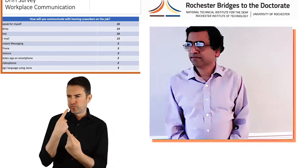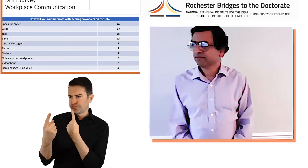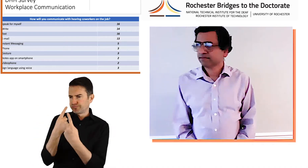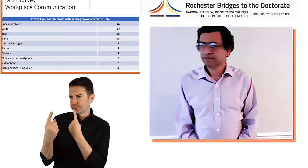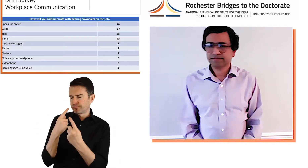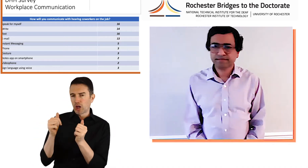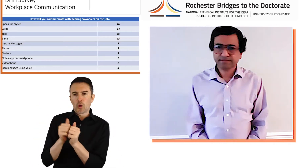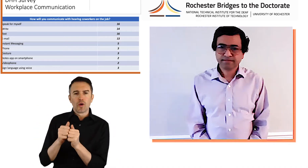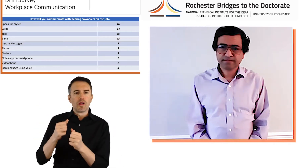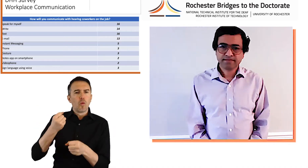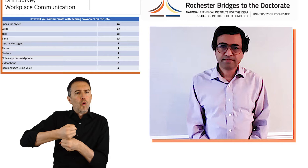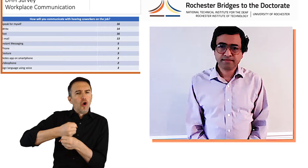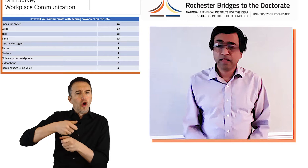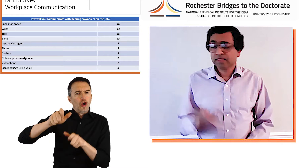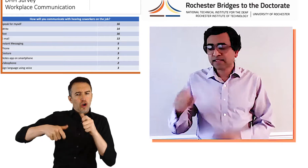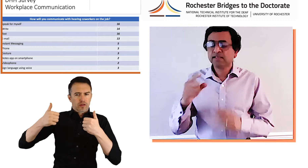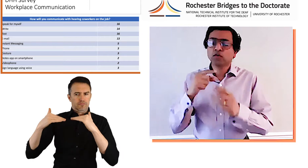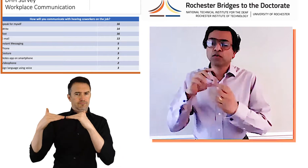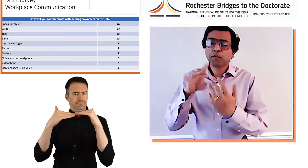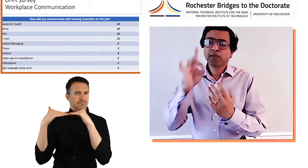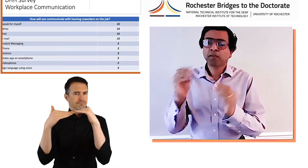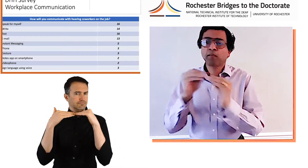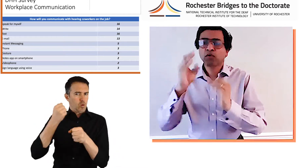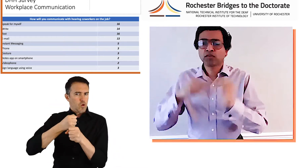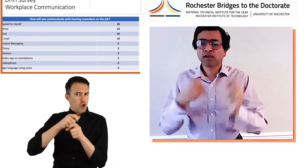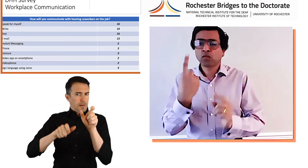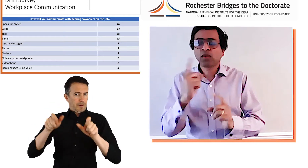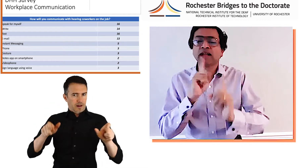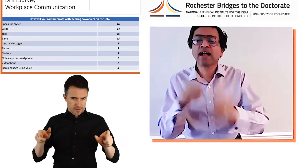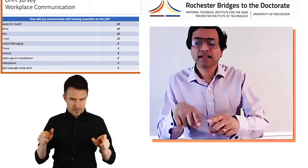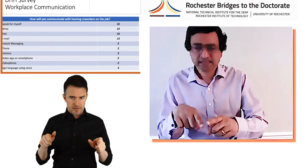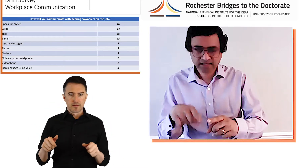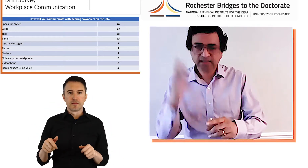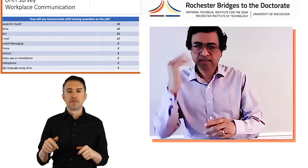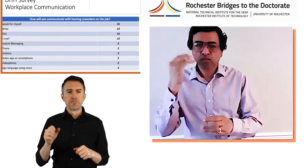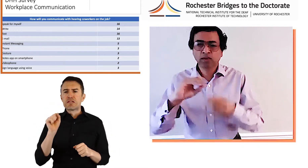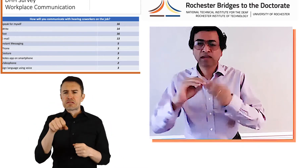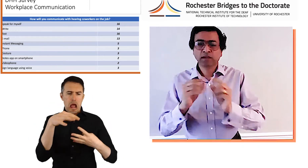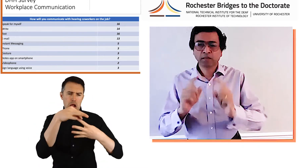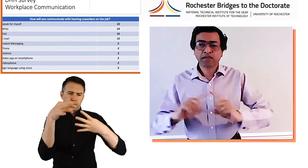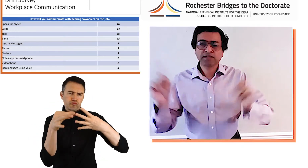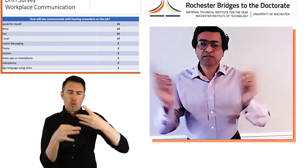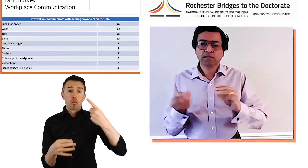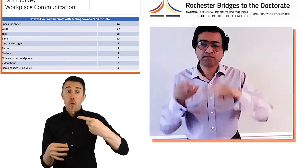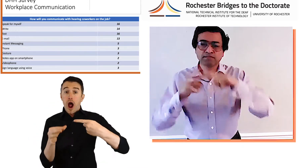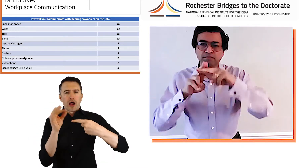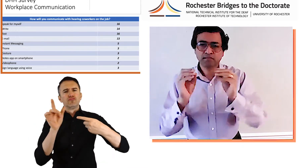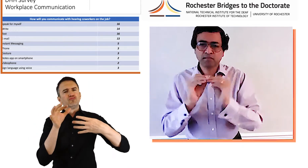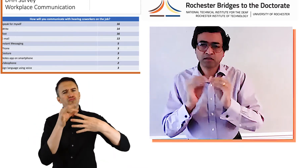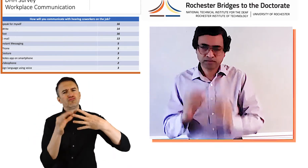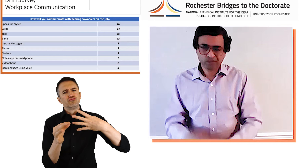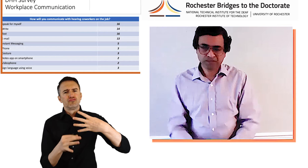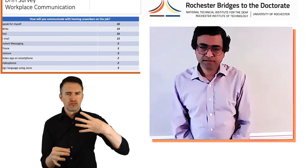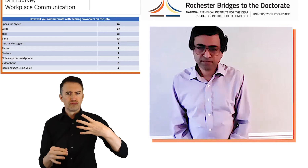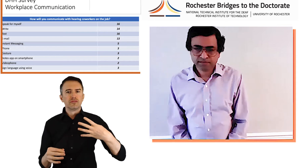with their peers and colleagues. They could choose more than one answer. That's why the numbers may appear different.